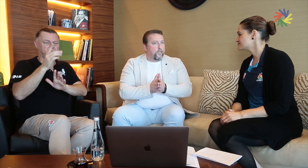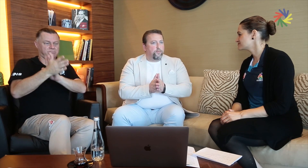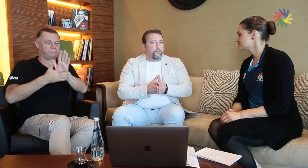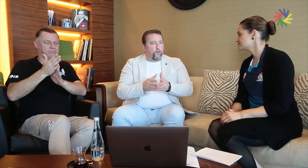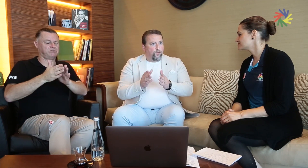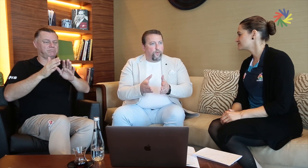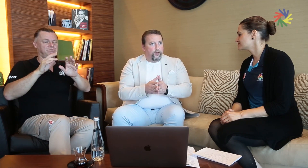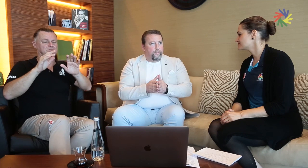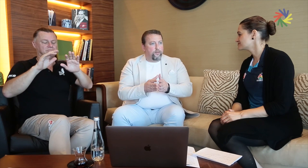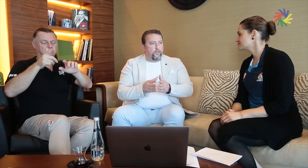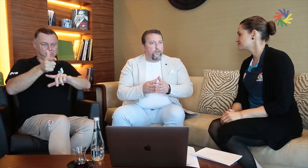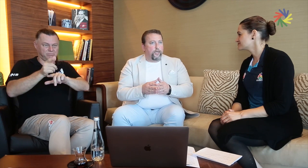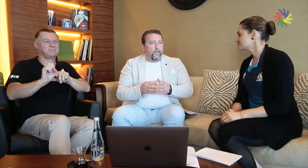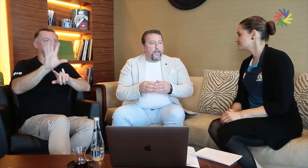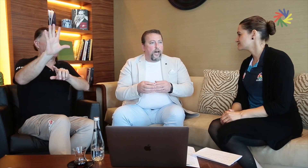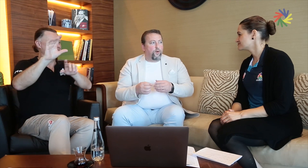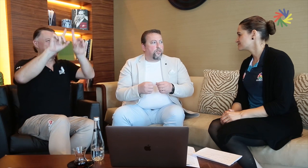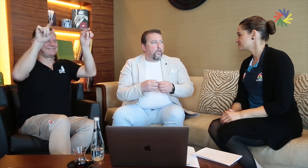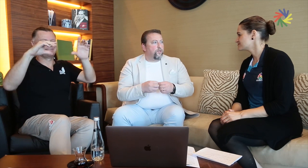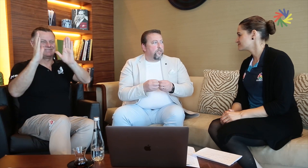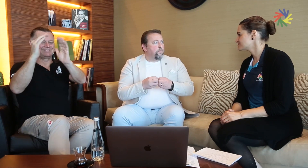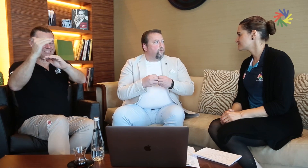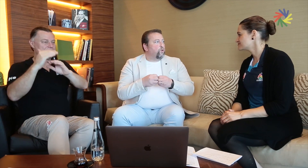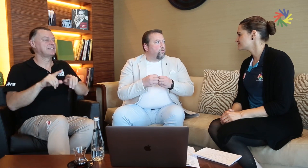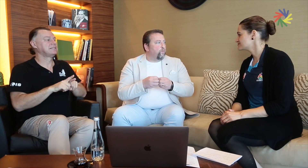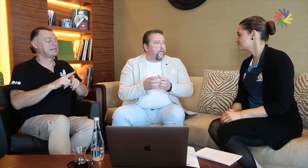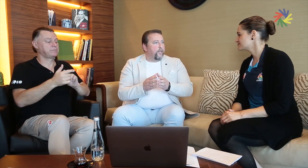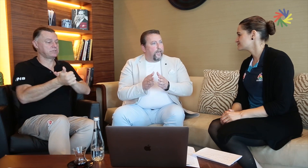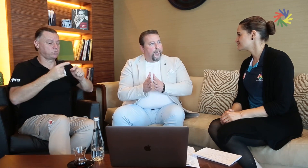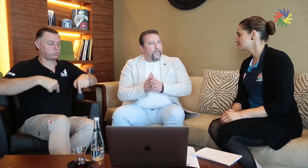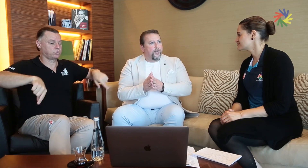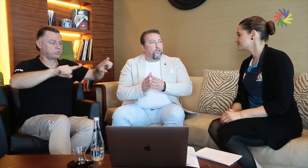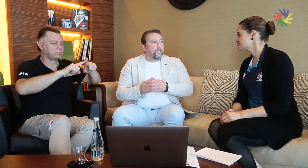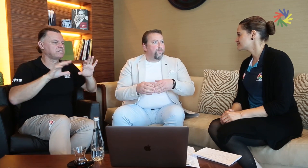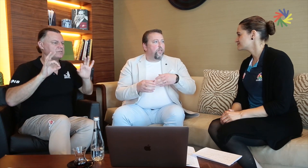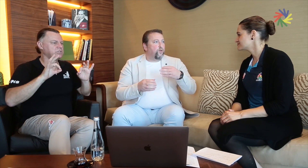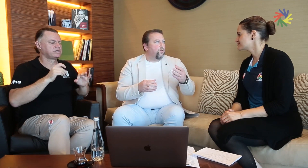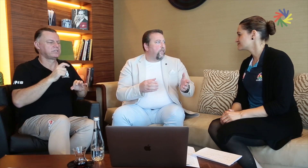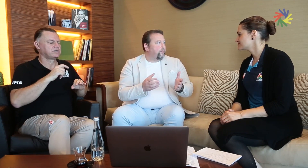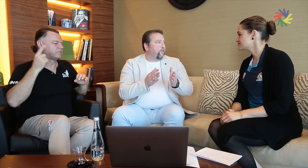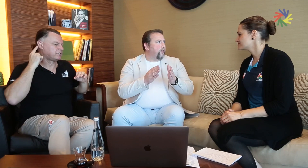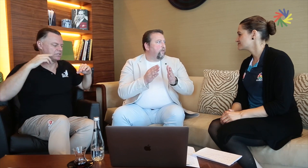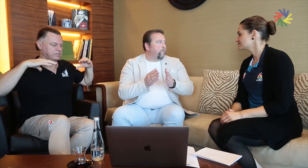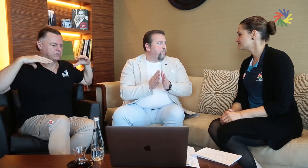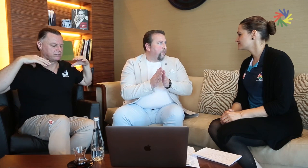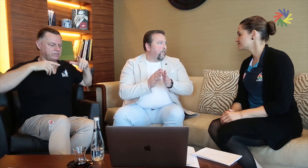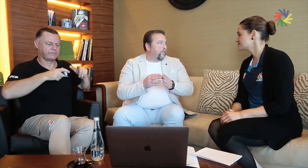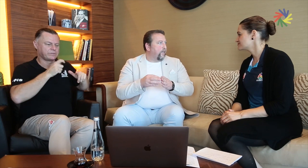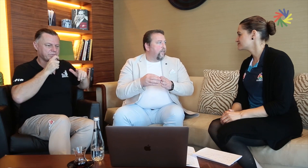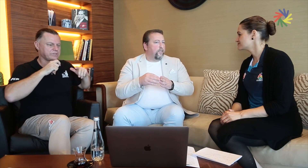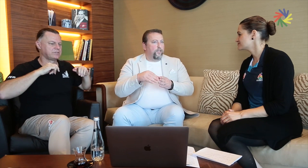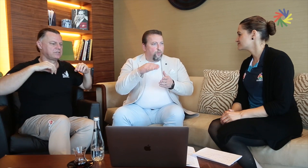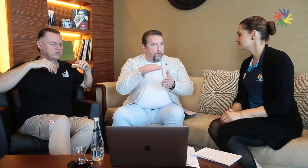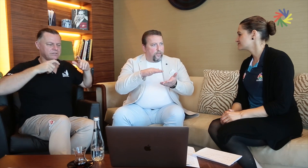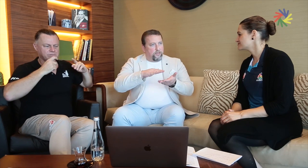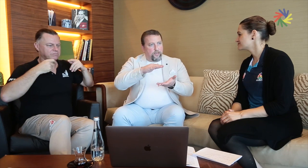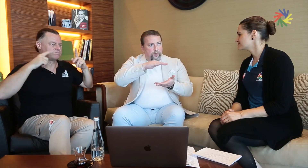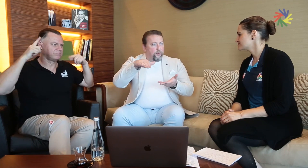I can go on with more details but